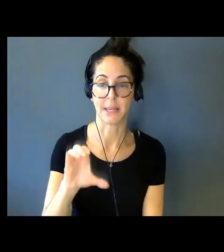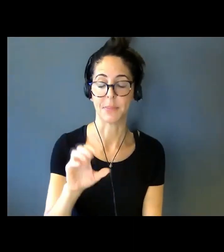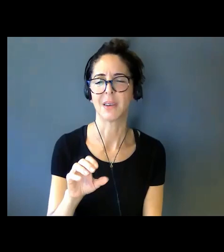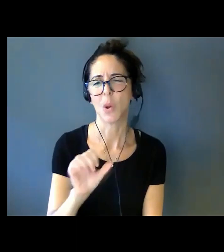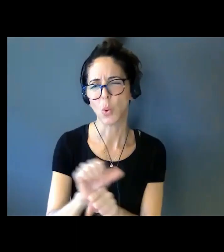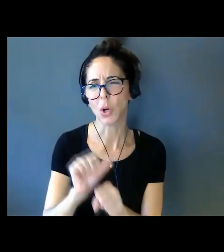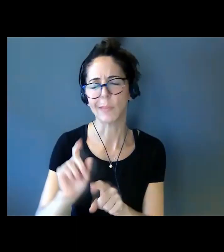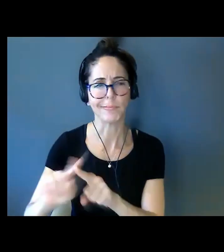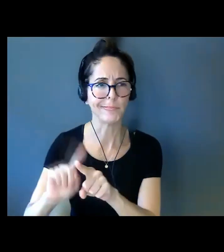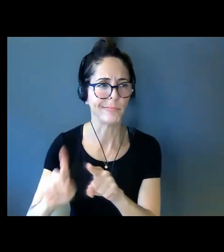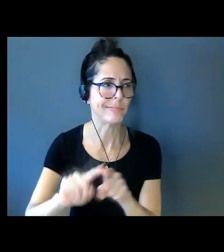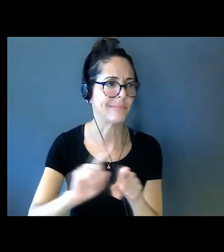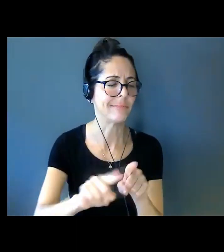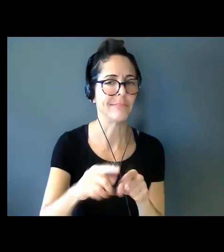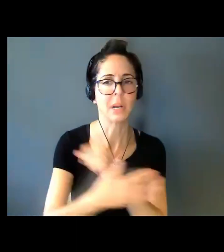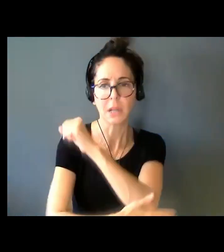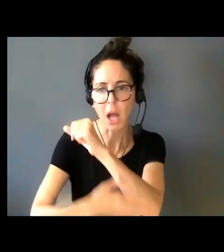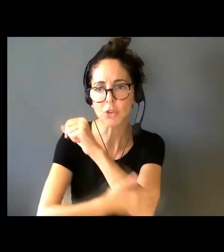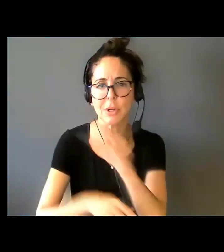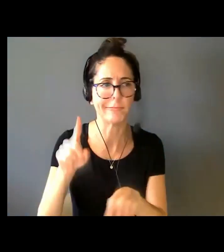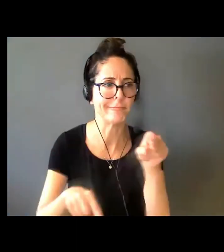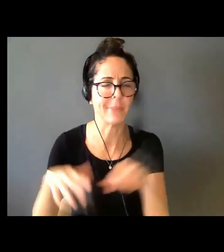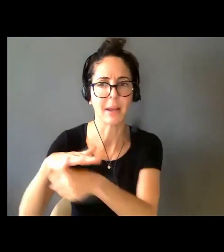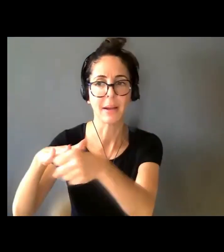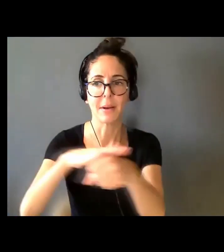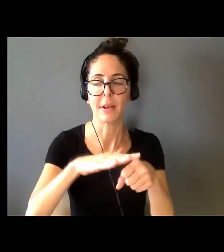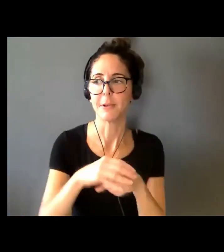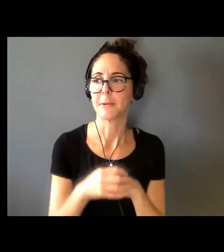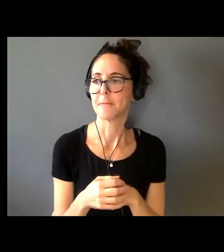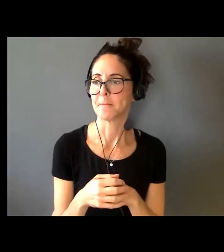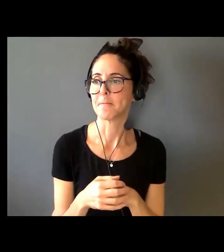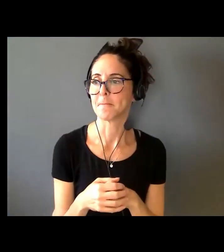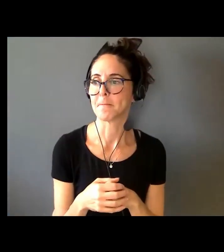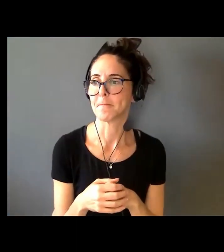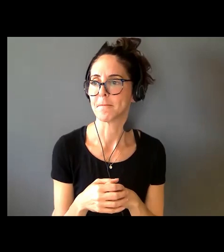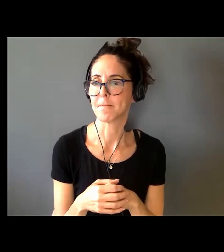context in different countries and trying to find, I would say, an appropriate solution